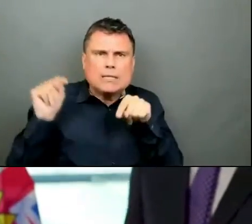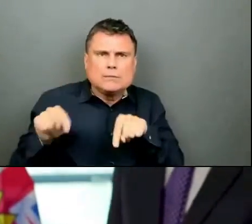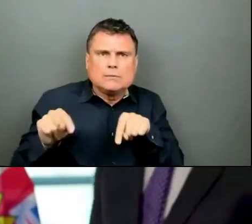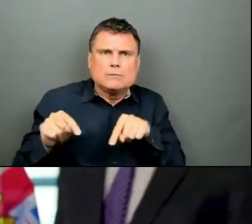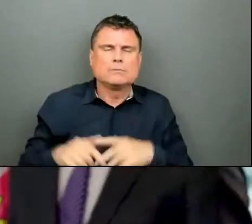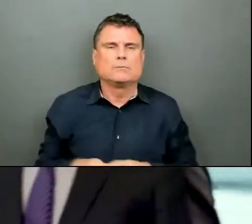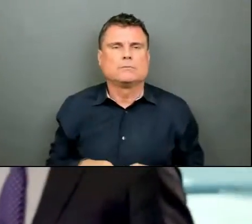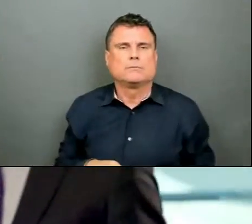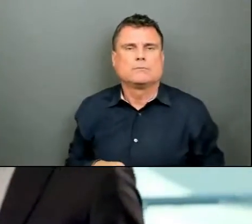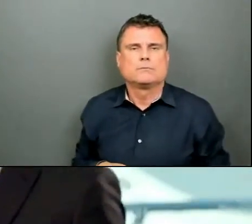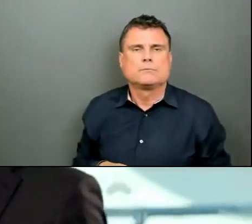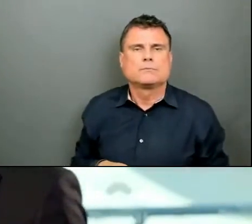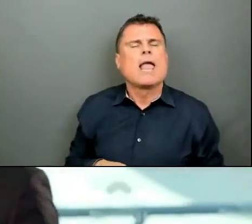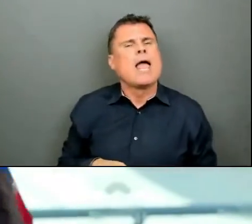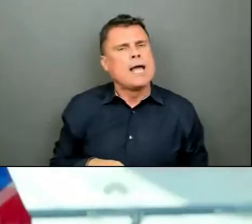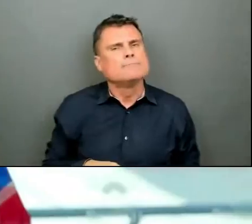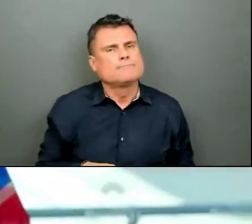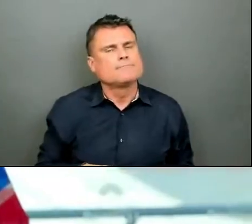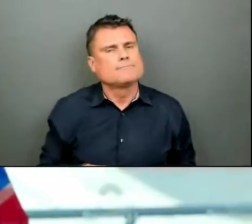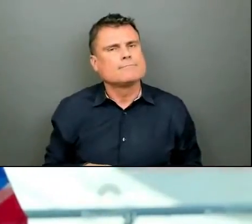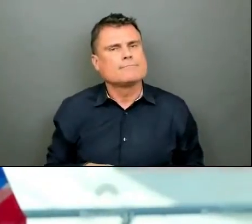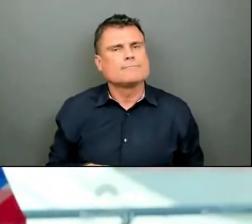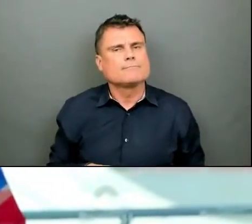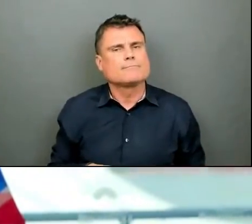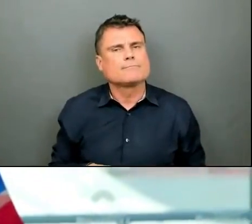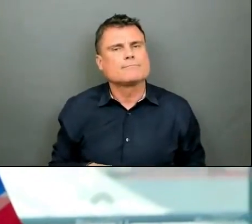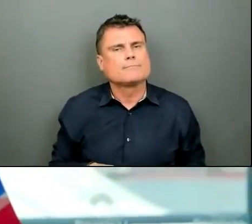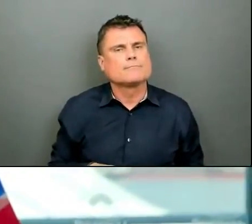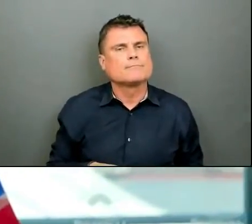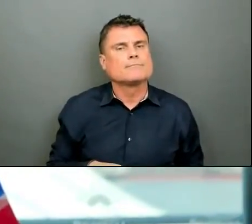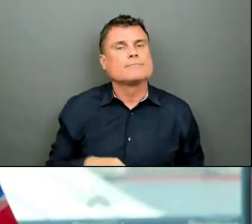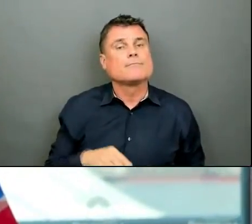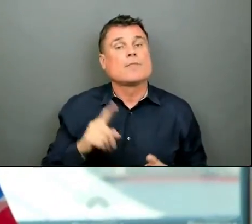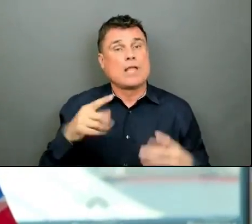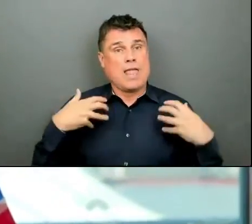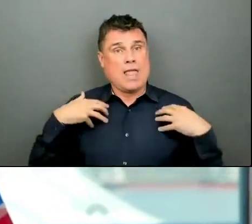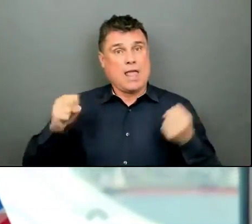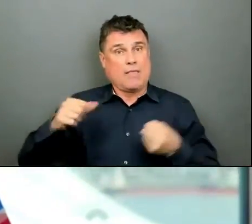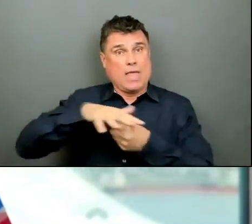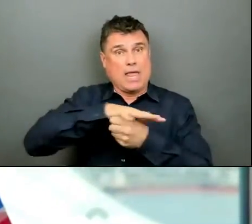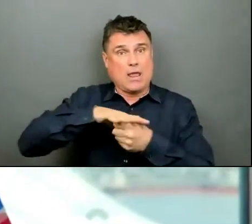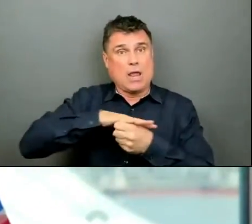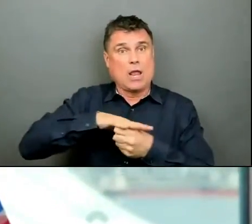health authorities to get it to the clinics and how far in advance to health authorities